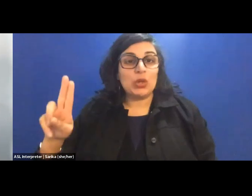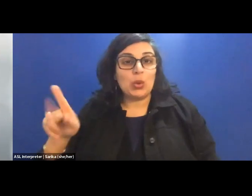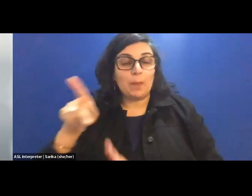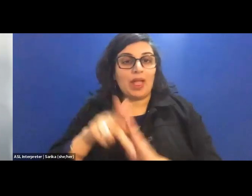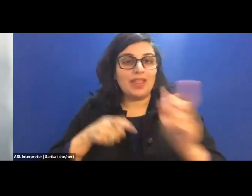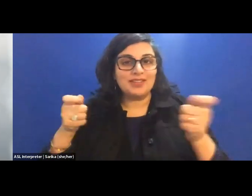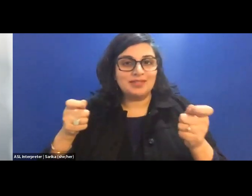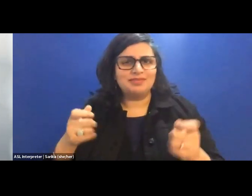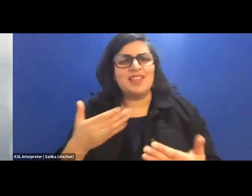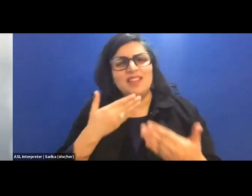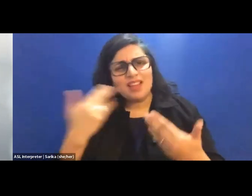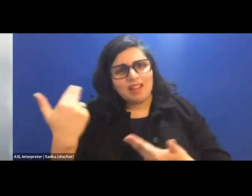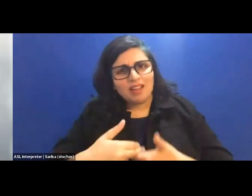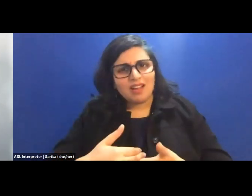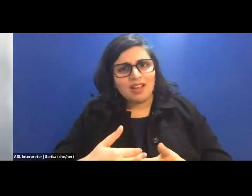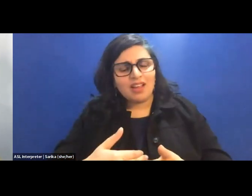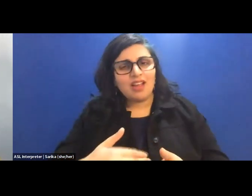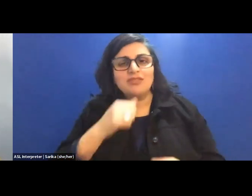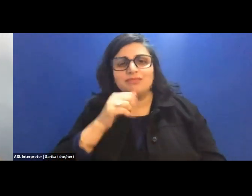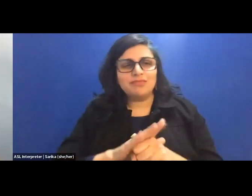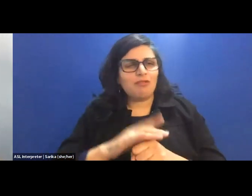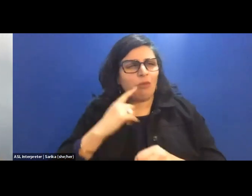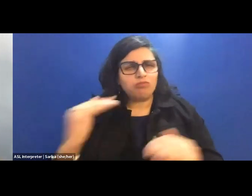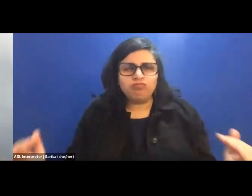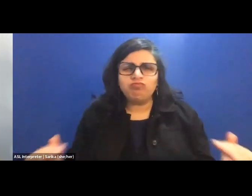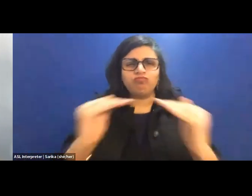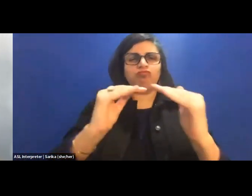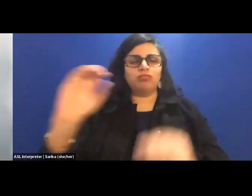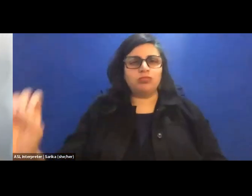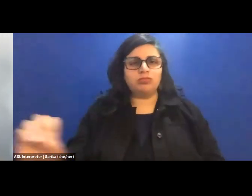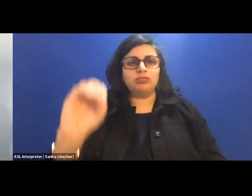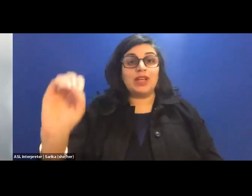Jessica. I use she/her